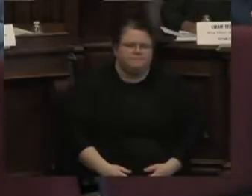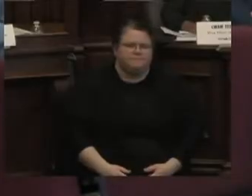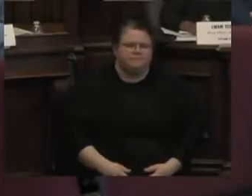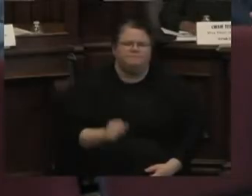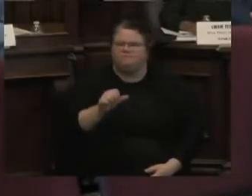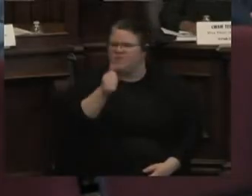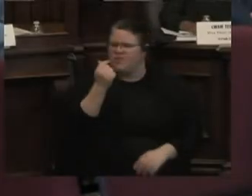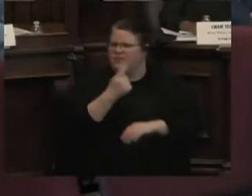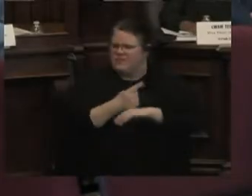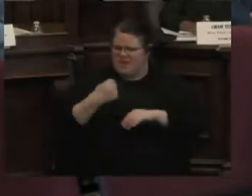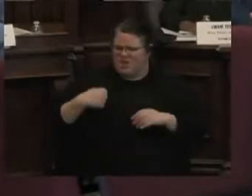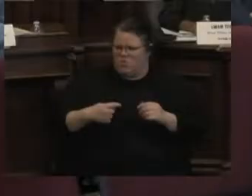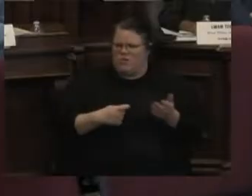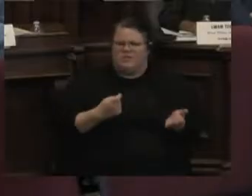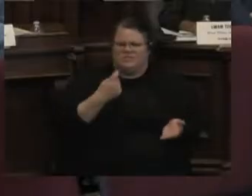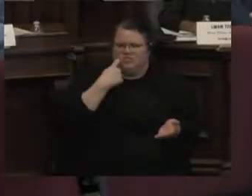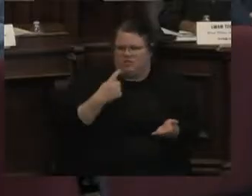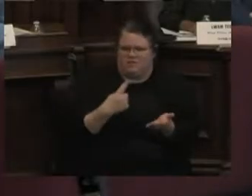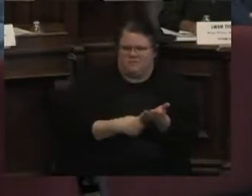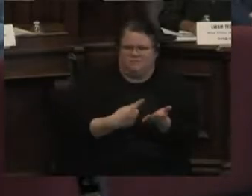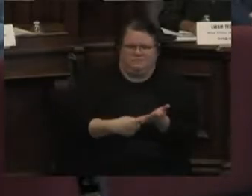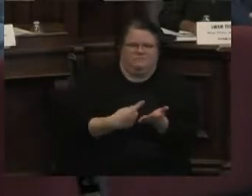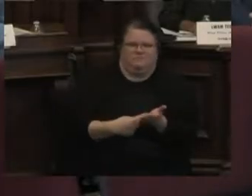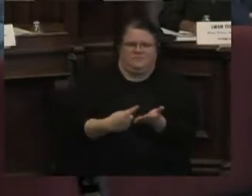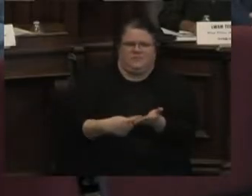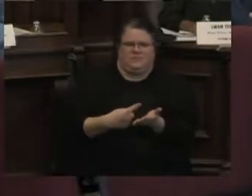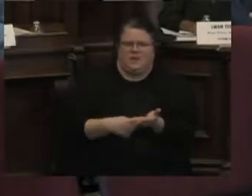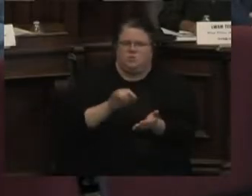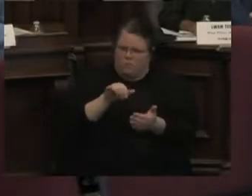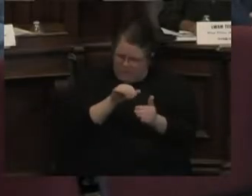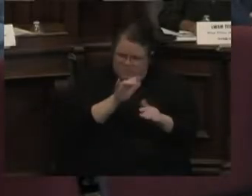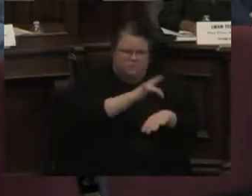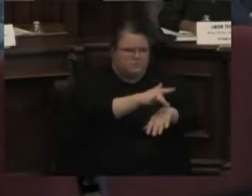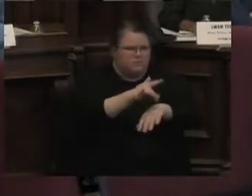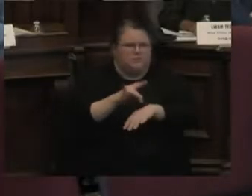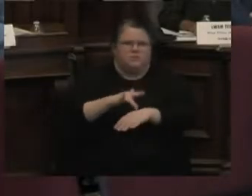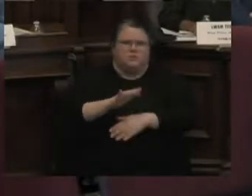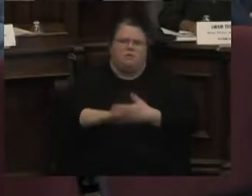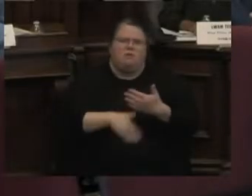they're all part of our community. Absolutely. We just